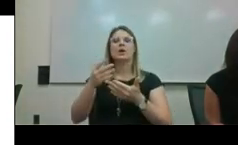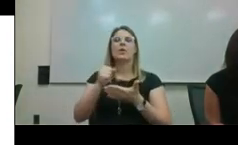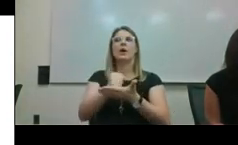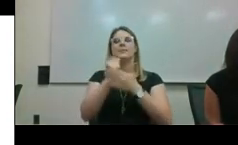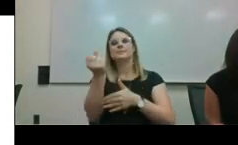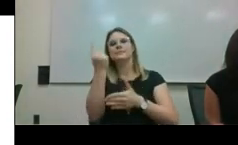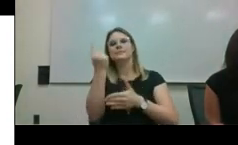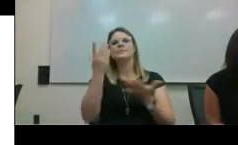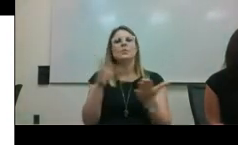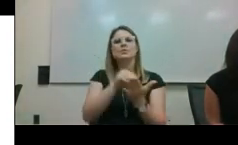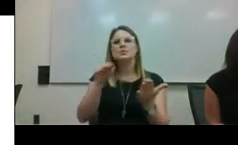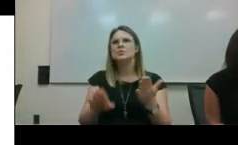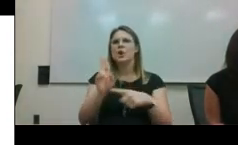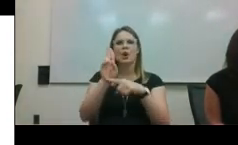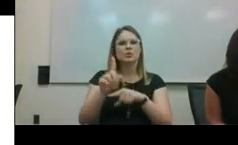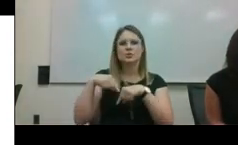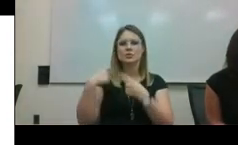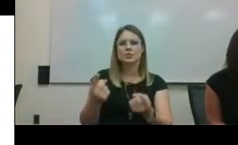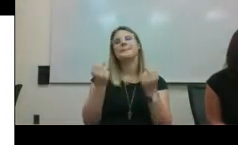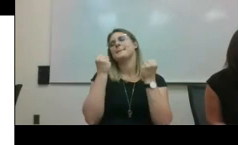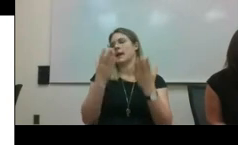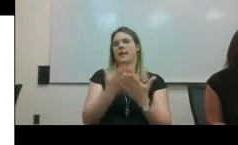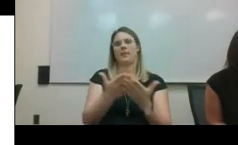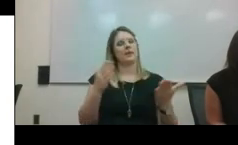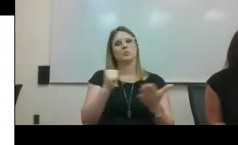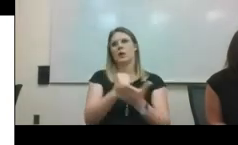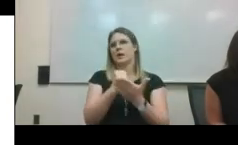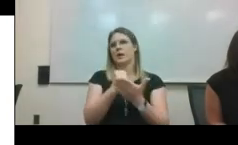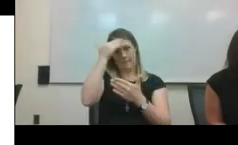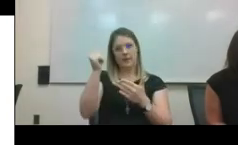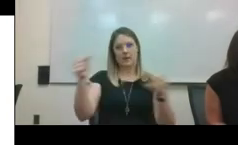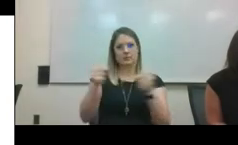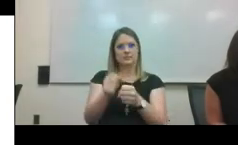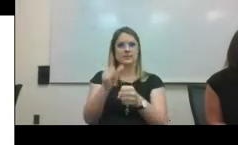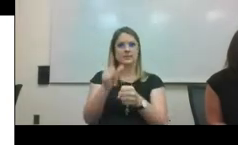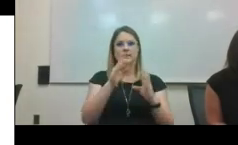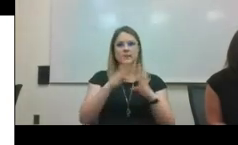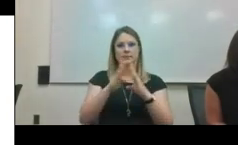Lots of things were helped because they participated. And we continue to engage them more and more